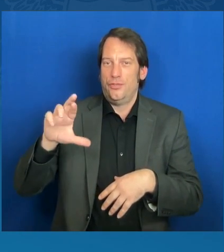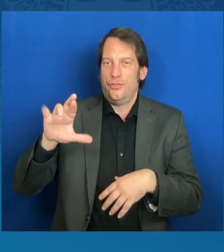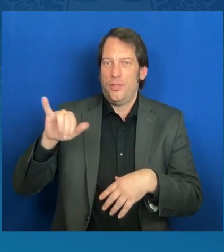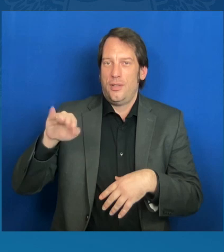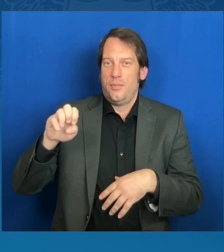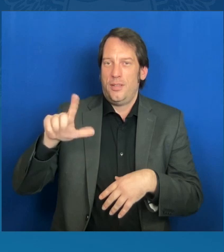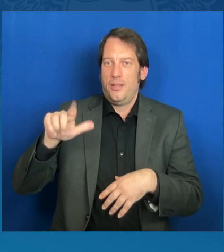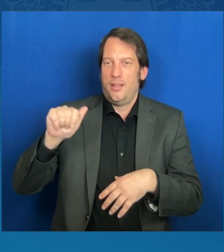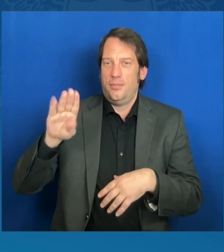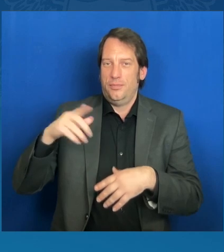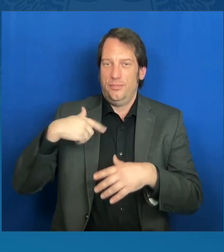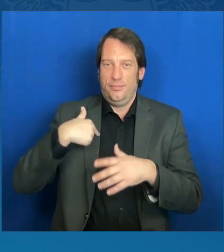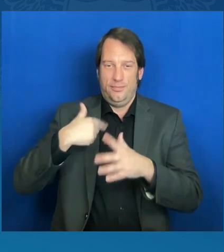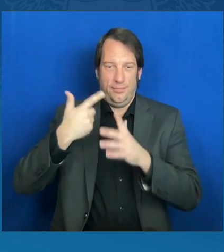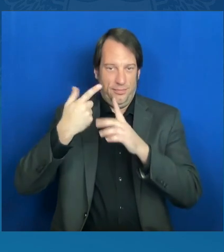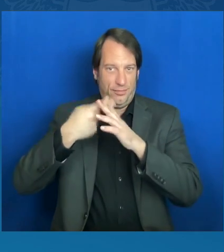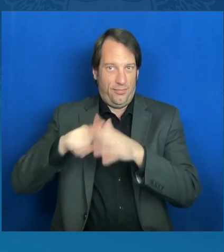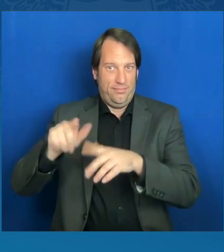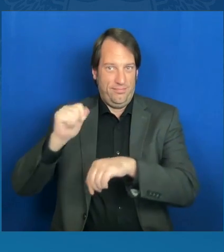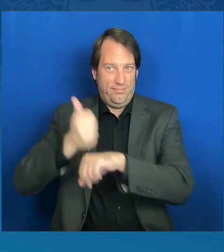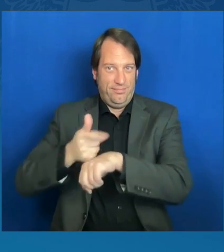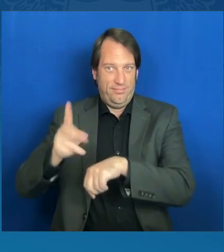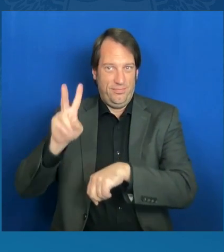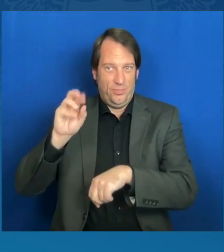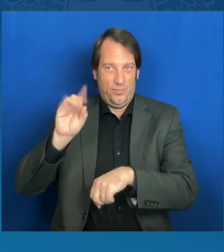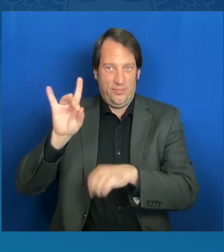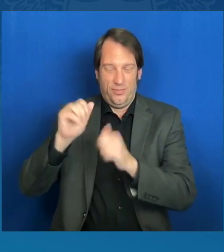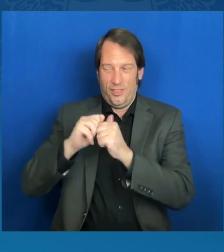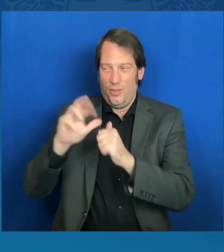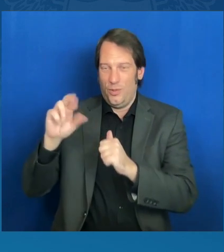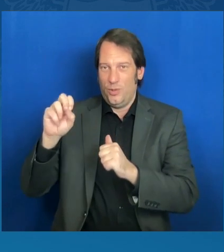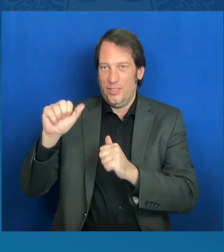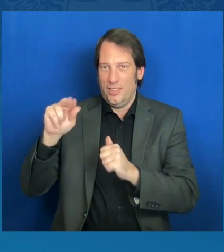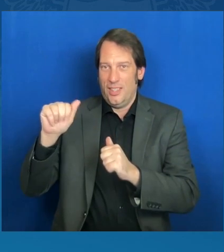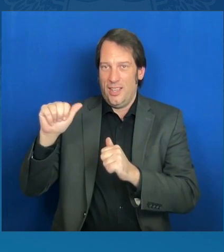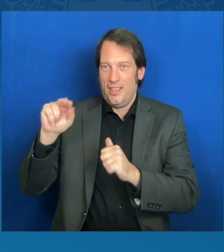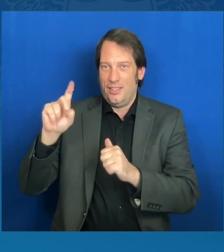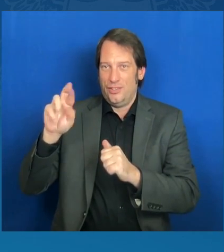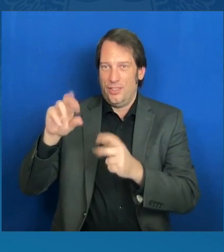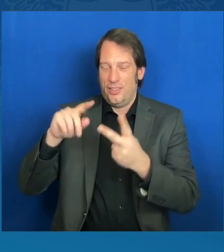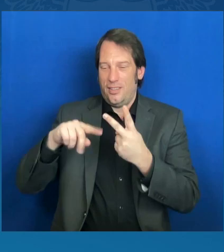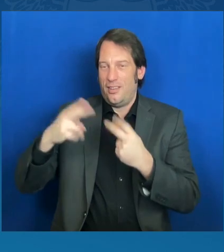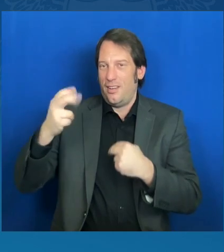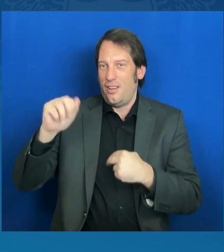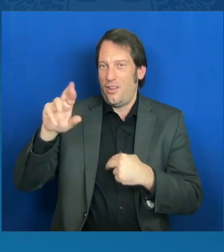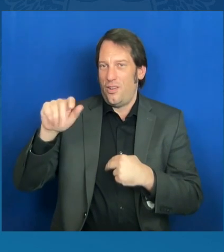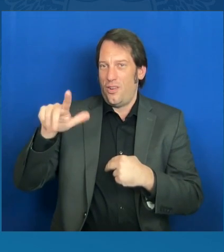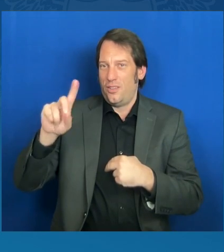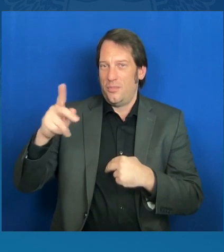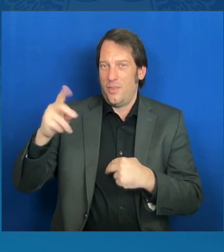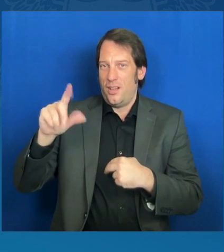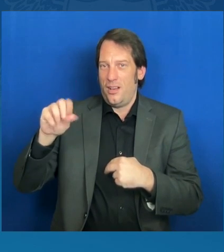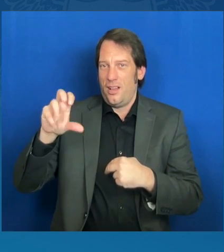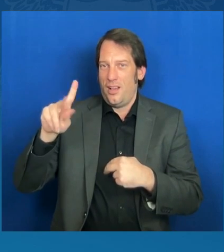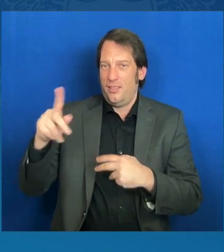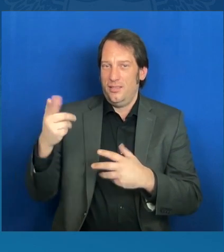and nonprofits across the country reduce gun violence and promote justice. Thanks so very much to the White House Office of Gun Violence